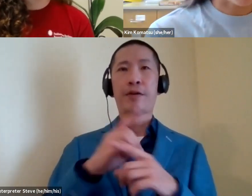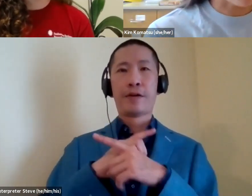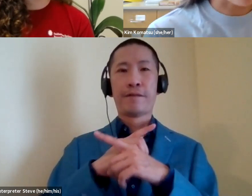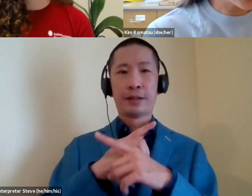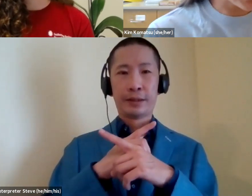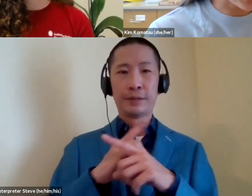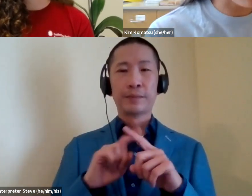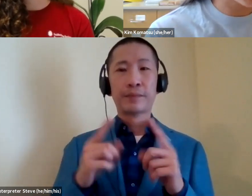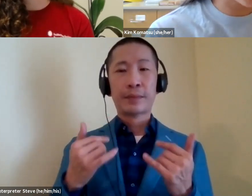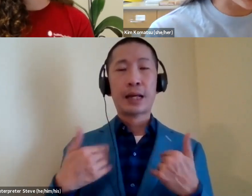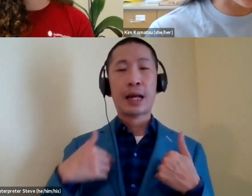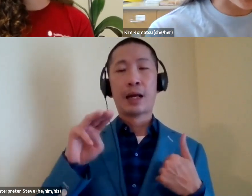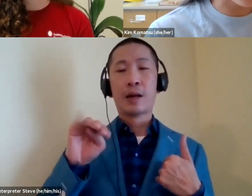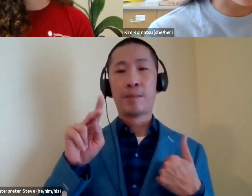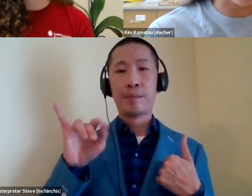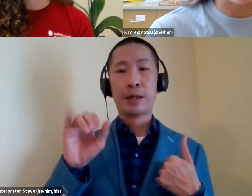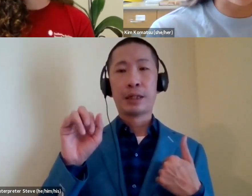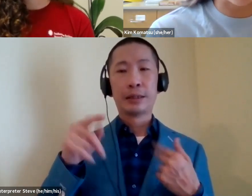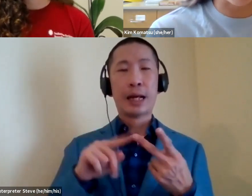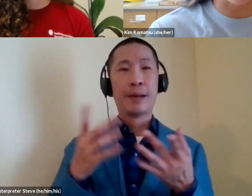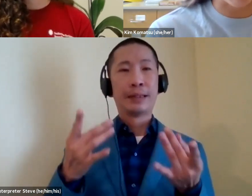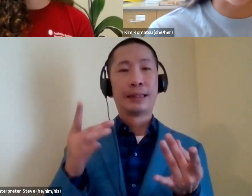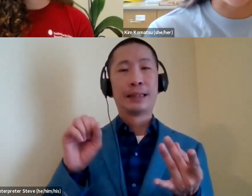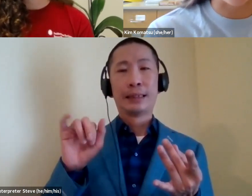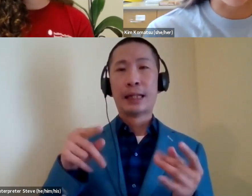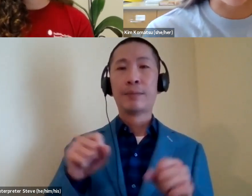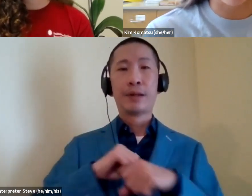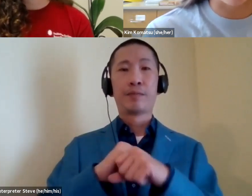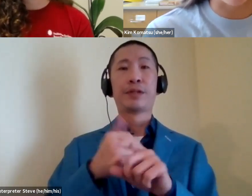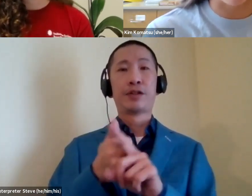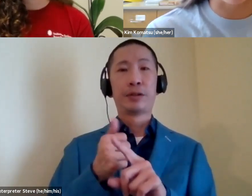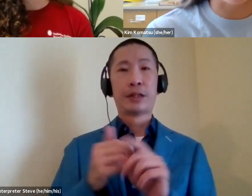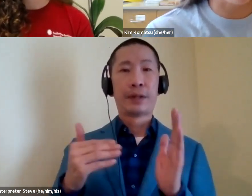Kim Komatsu (she/her): But having milky sap or sticky sap can be another way to protect yourself against insects as well.